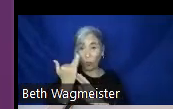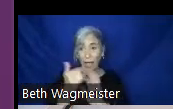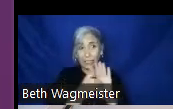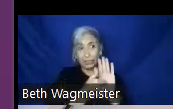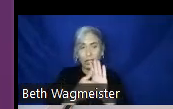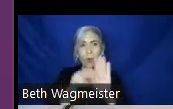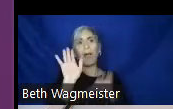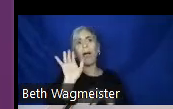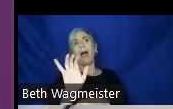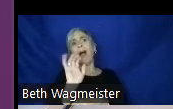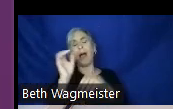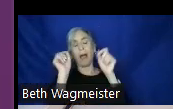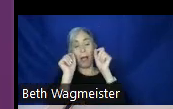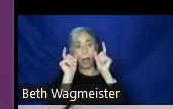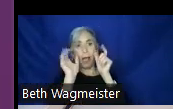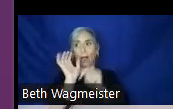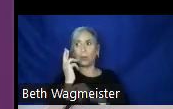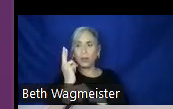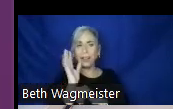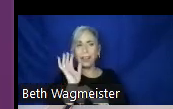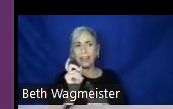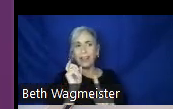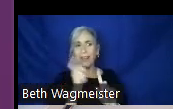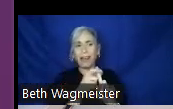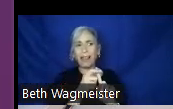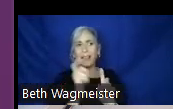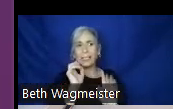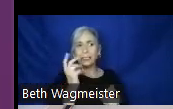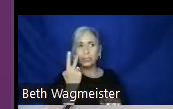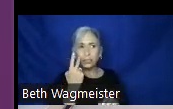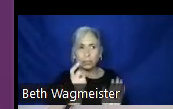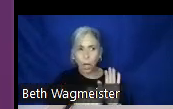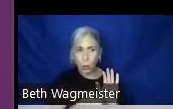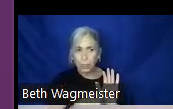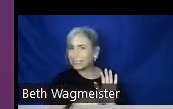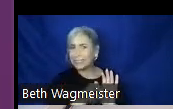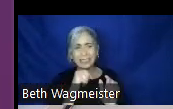opened the alt text thing for them automatically. So now, no, this is not the image, not a good